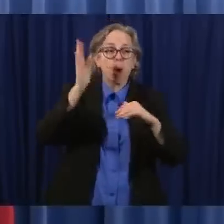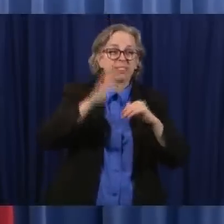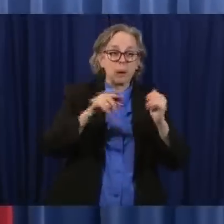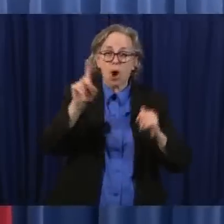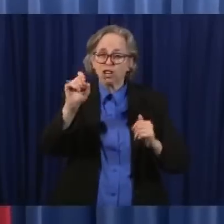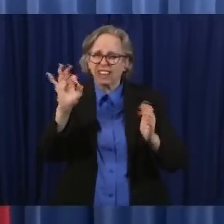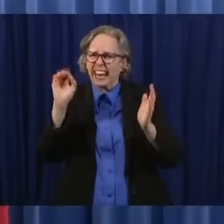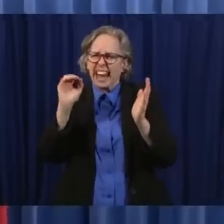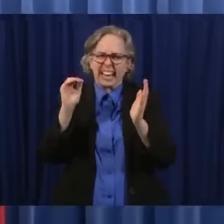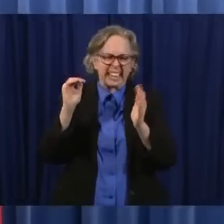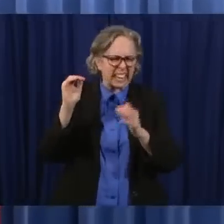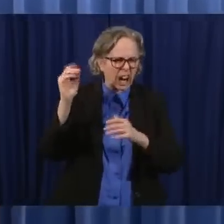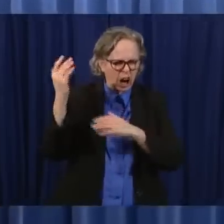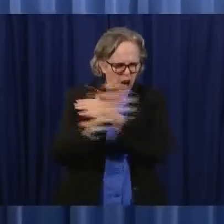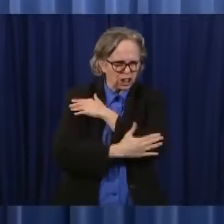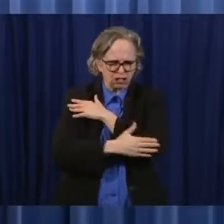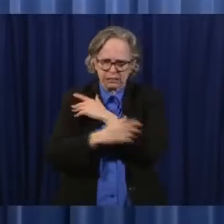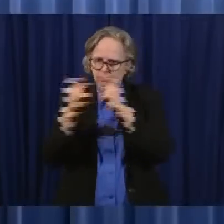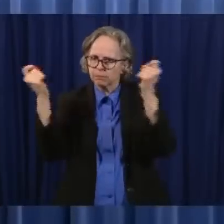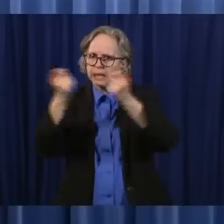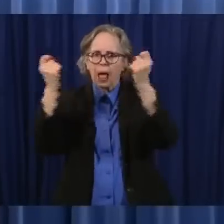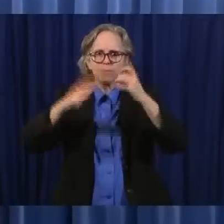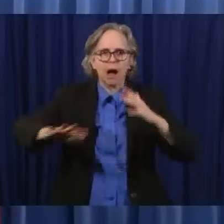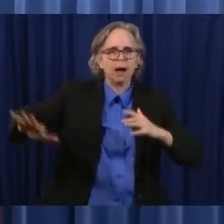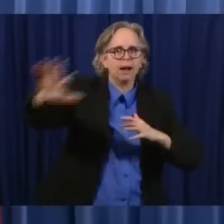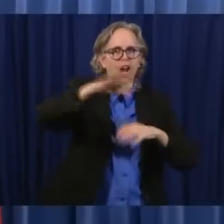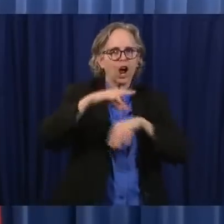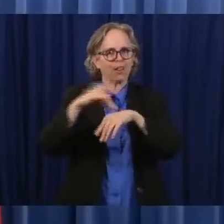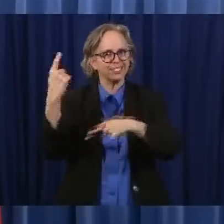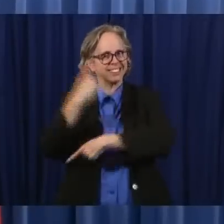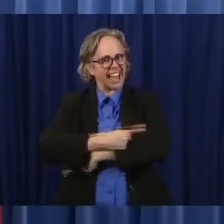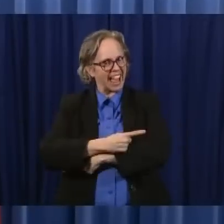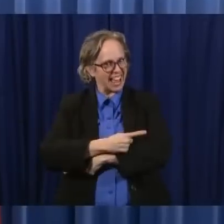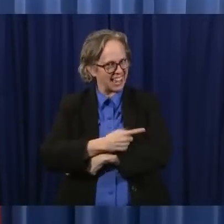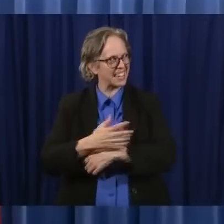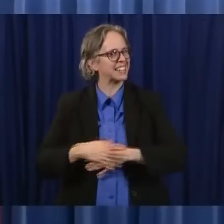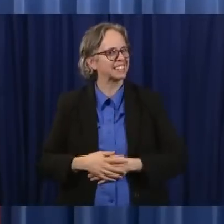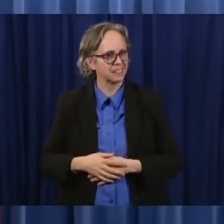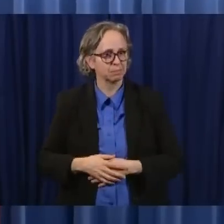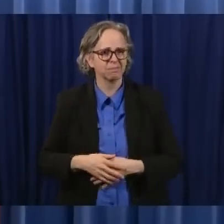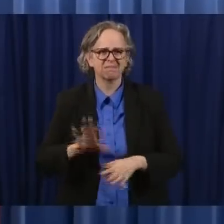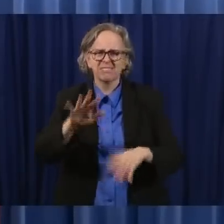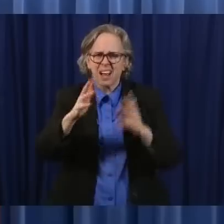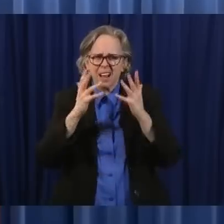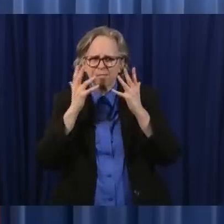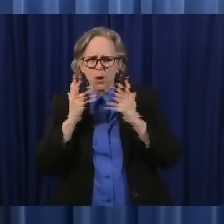TODAY EARTH DAY ASSOCIATED WORLDWIDE BY MORE THAN 190 COUNTRIES.